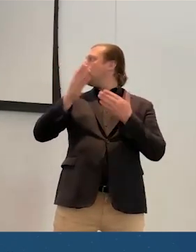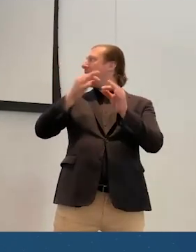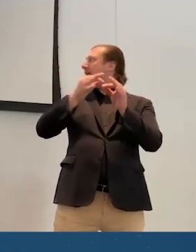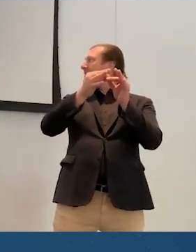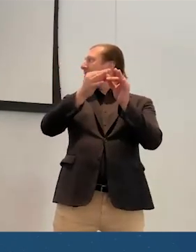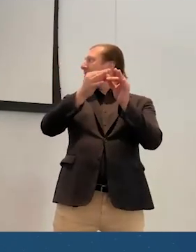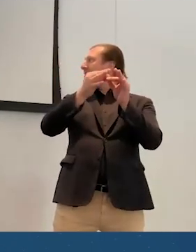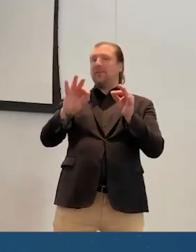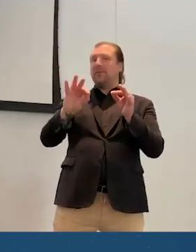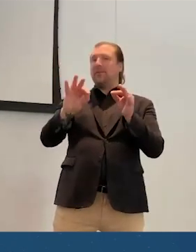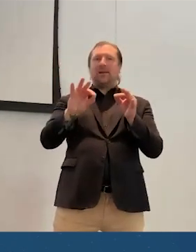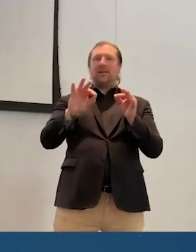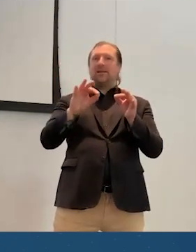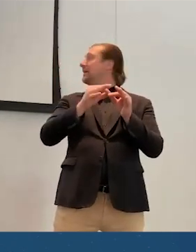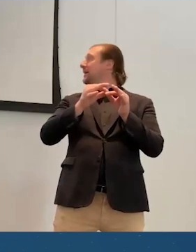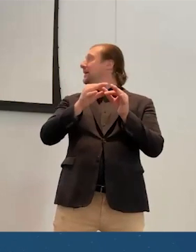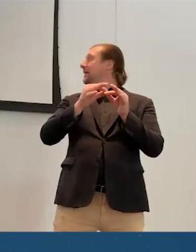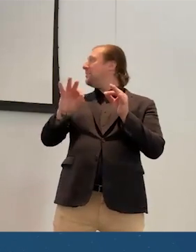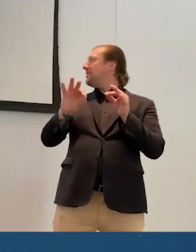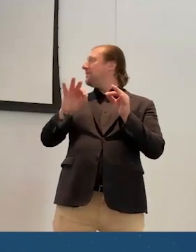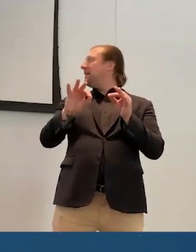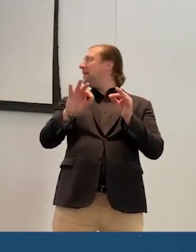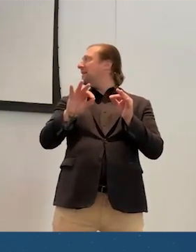and personal perspective.